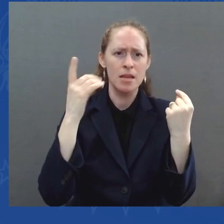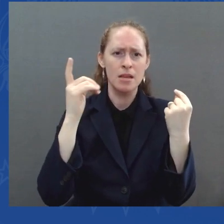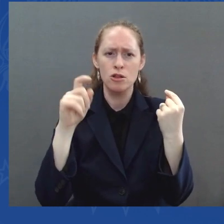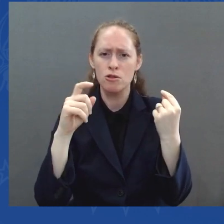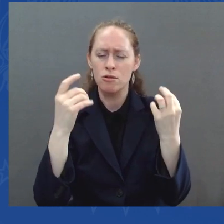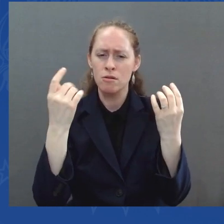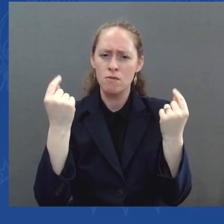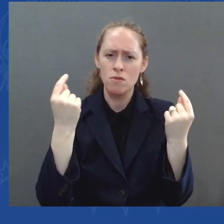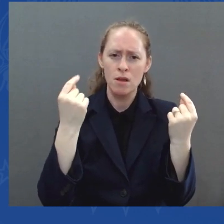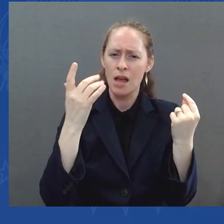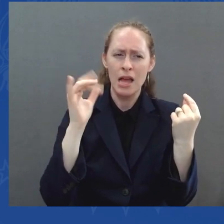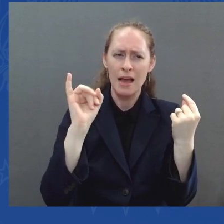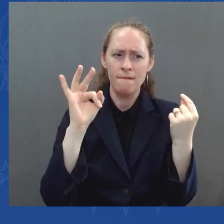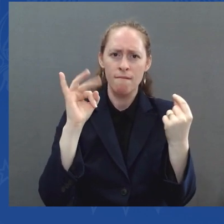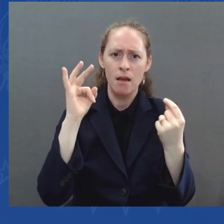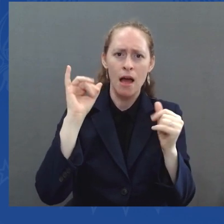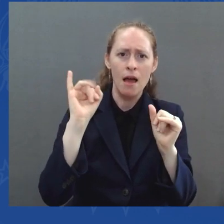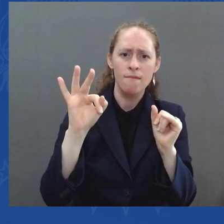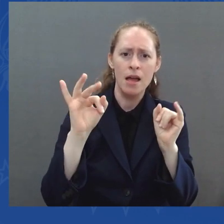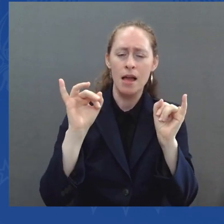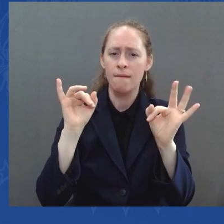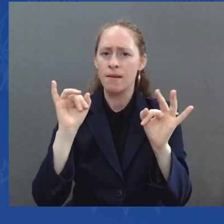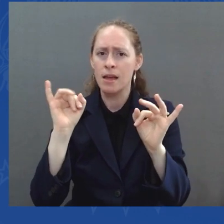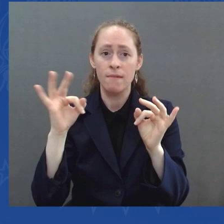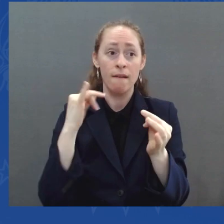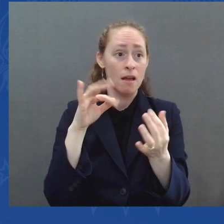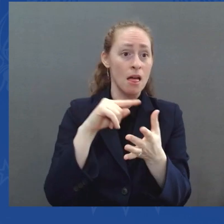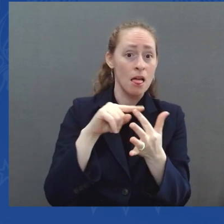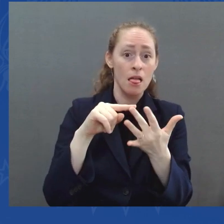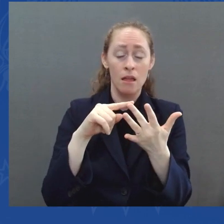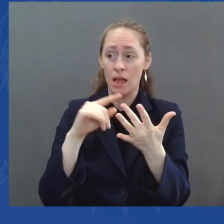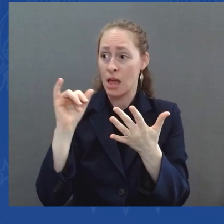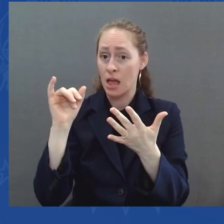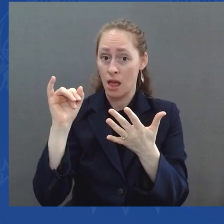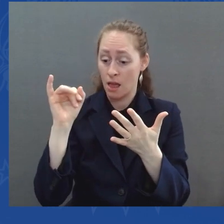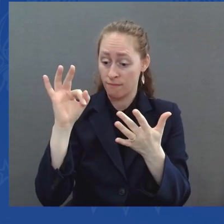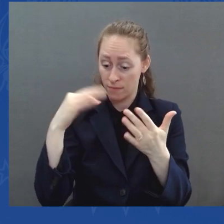Whether it was after meeting or during our weekly lunch --